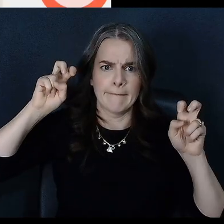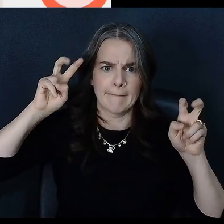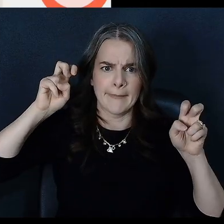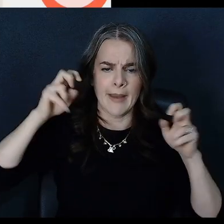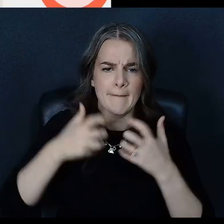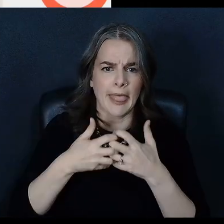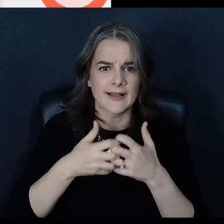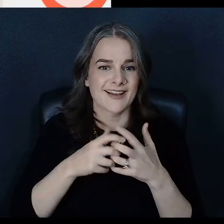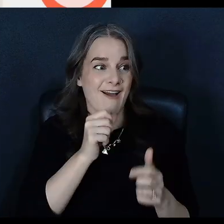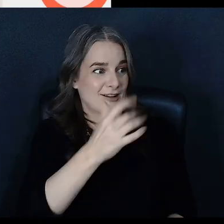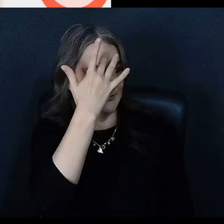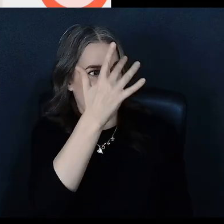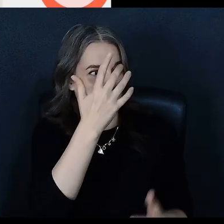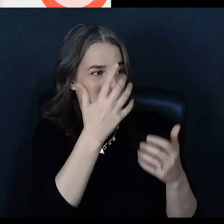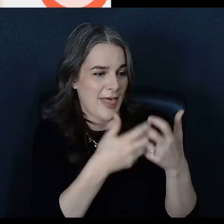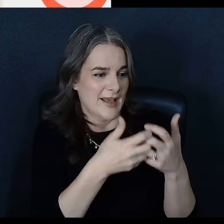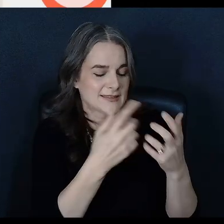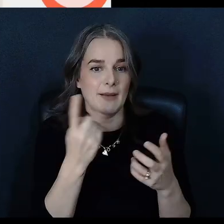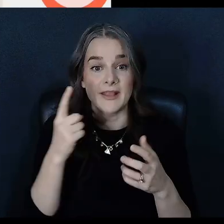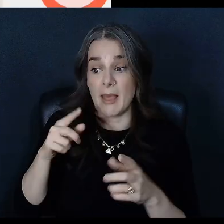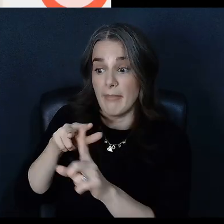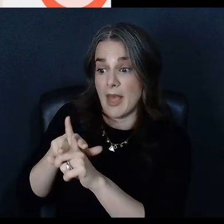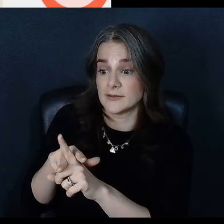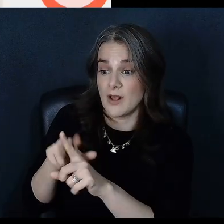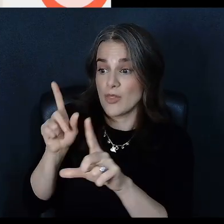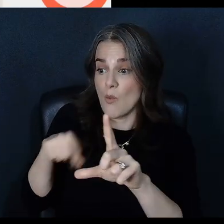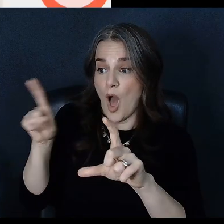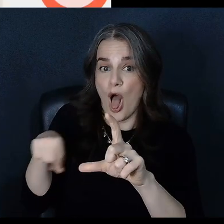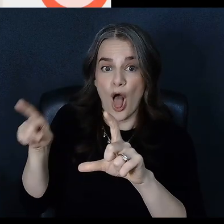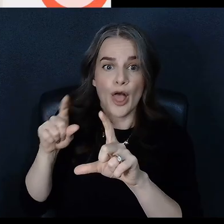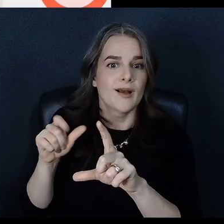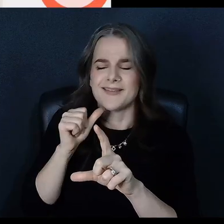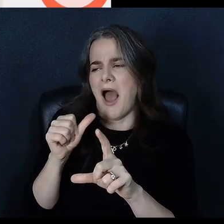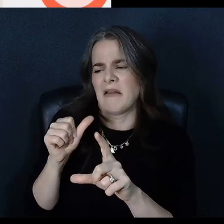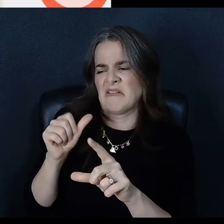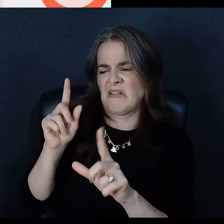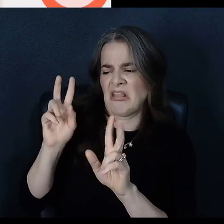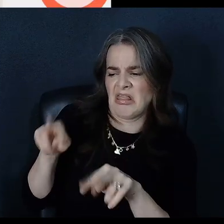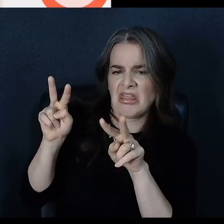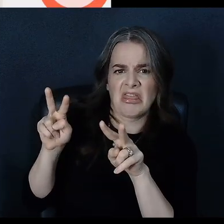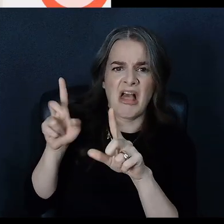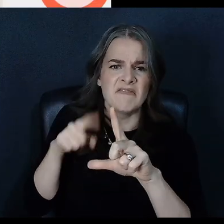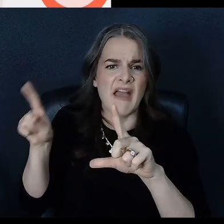that just plugs right in the wall-- a fan. No disrespect to fans, but maybe the fan's not very smart. It just plugs in the wall.